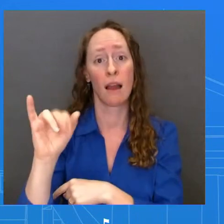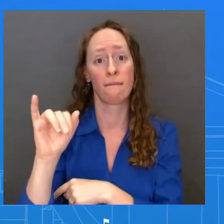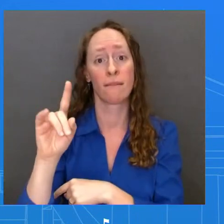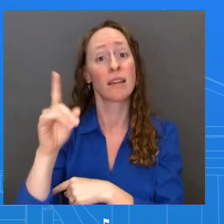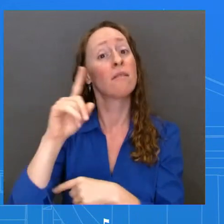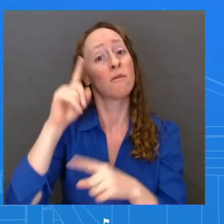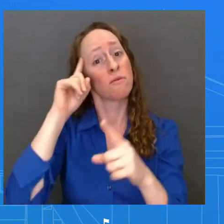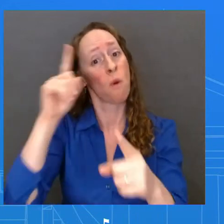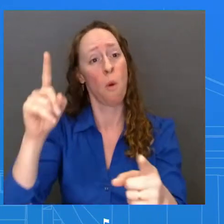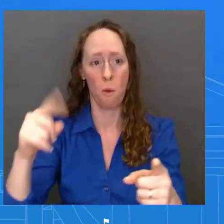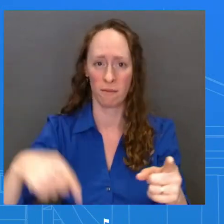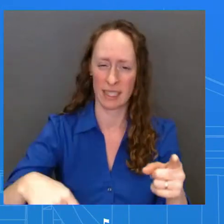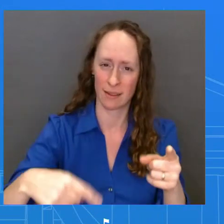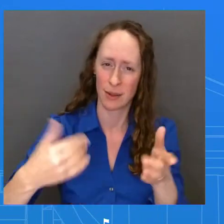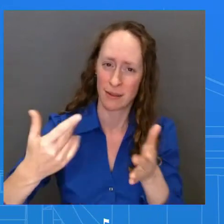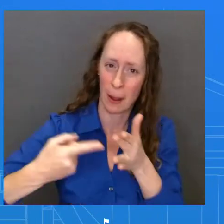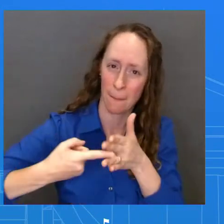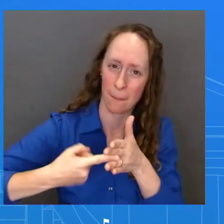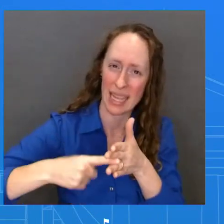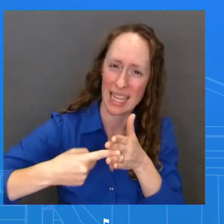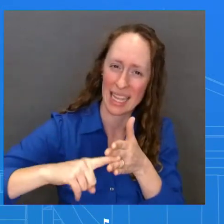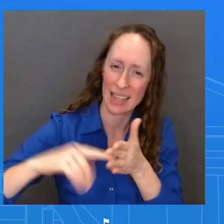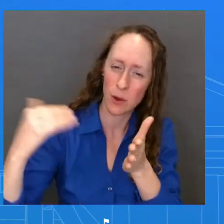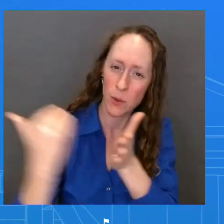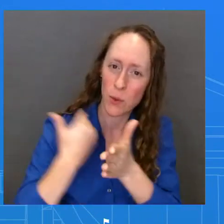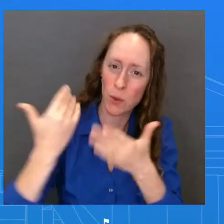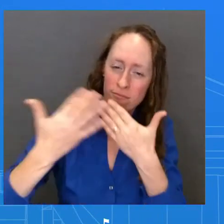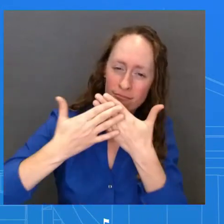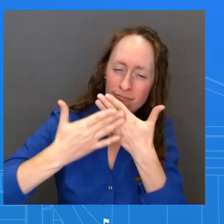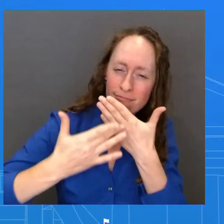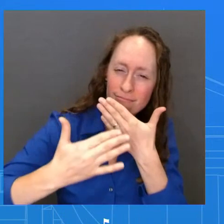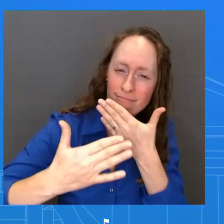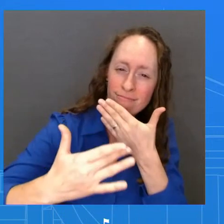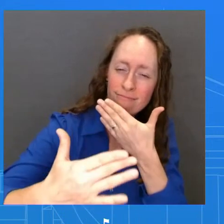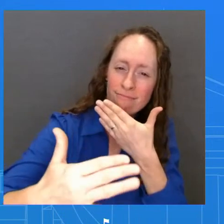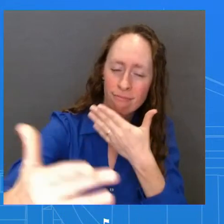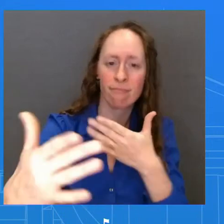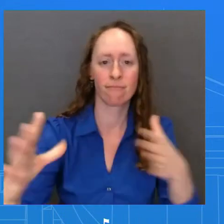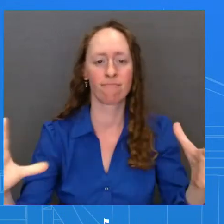In many ways, the summit has been in the making since the day that President Biden took office.